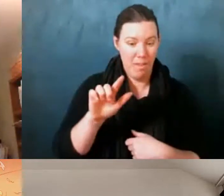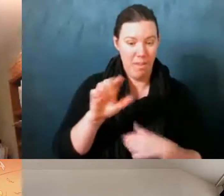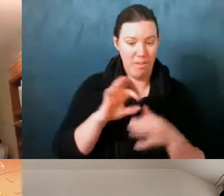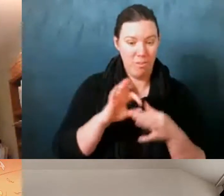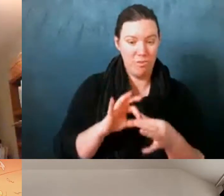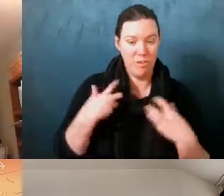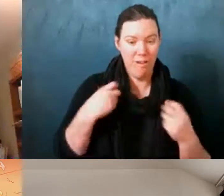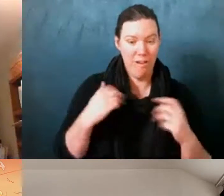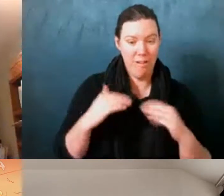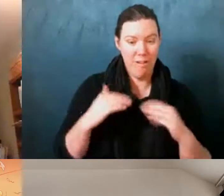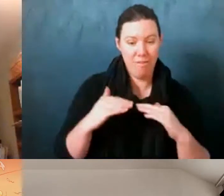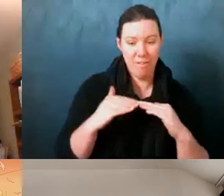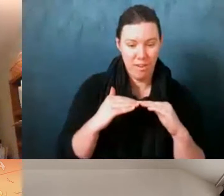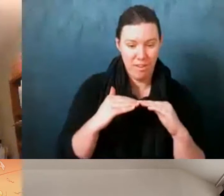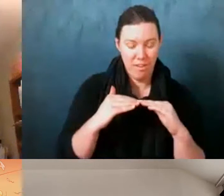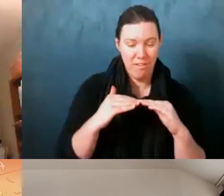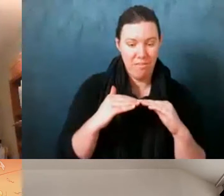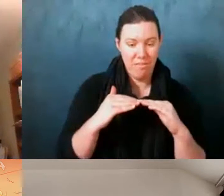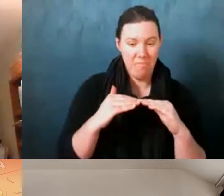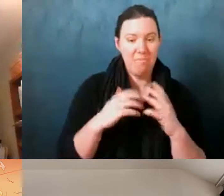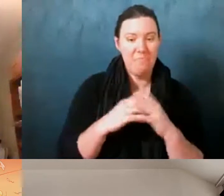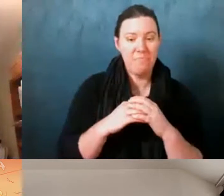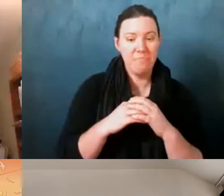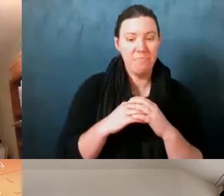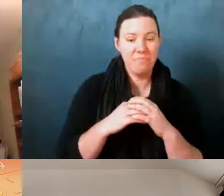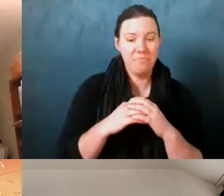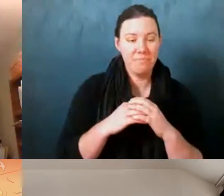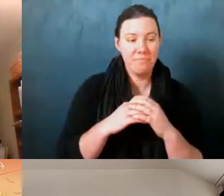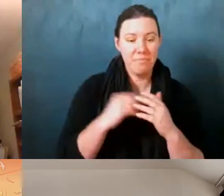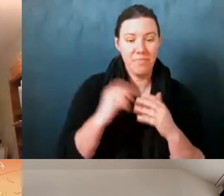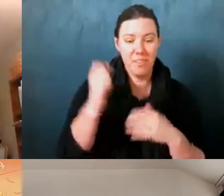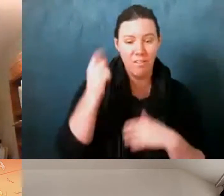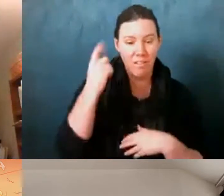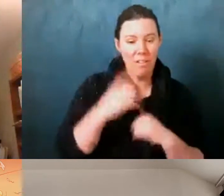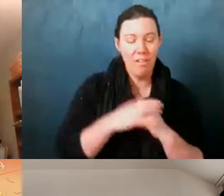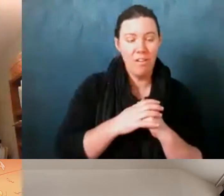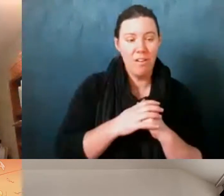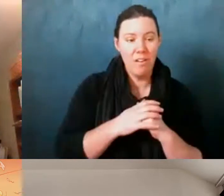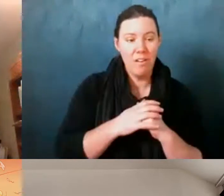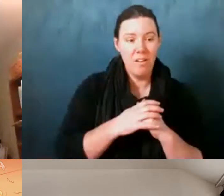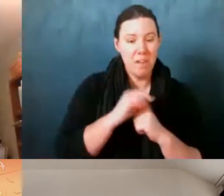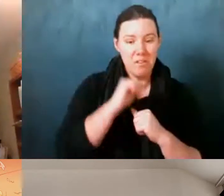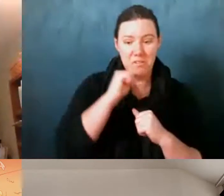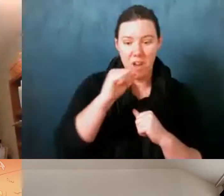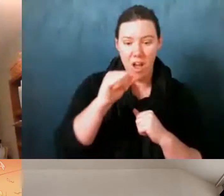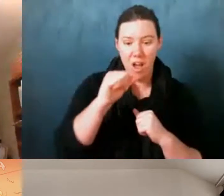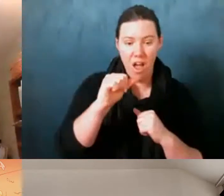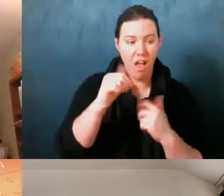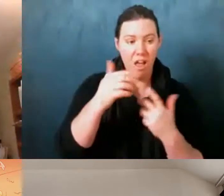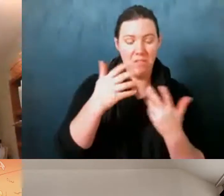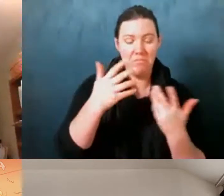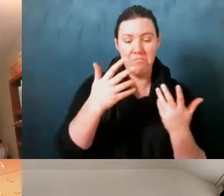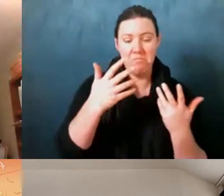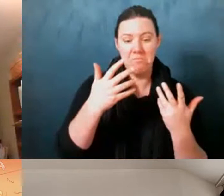They're not disadvantage from achieving their full health potential because of factors such as race,